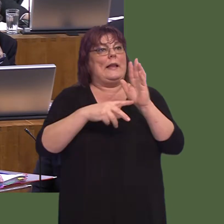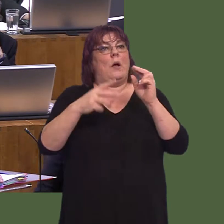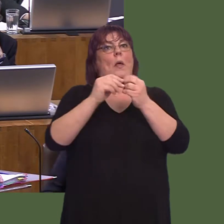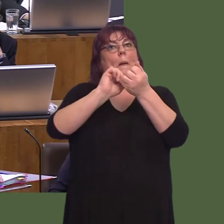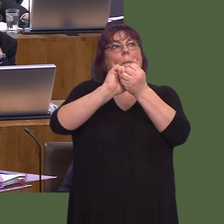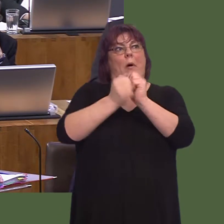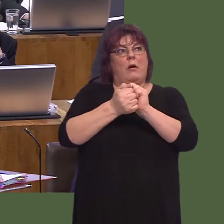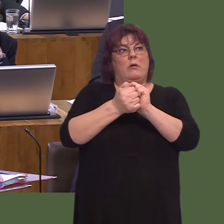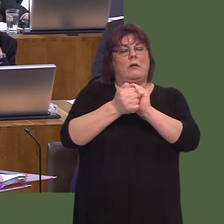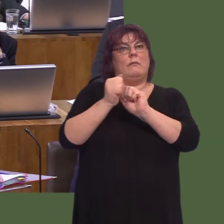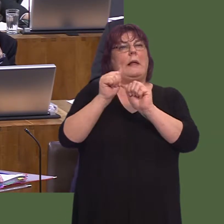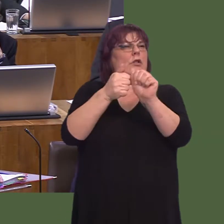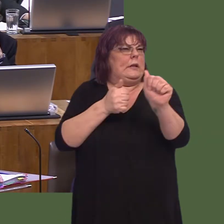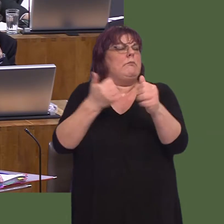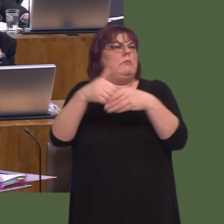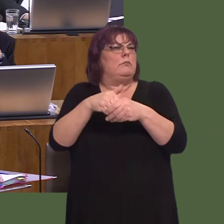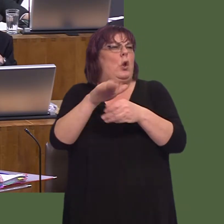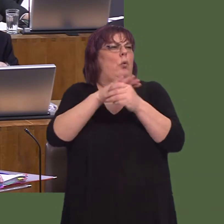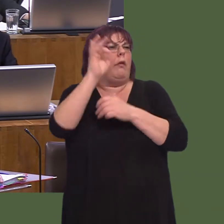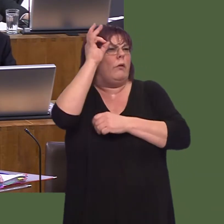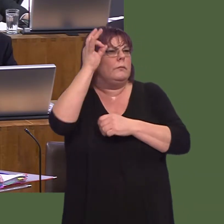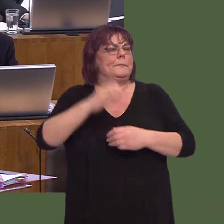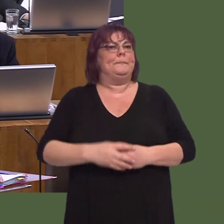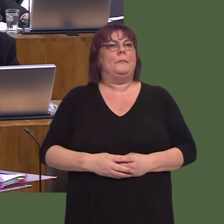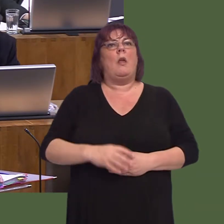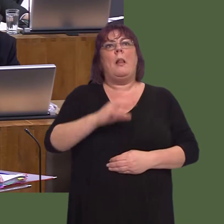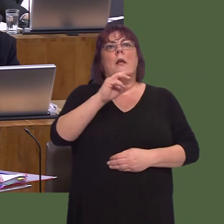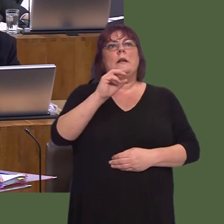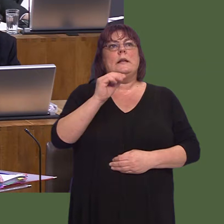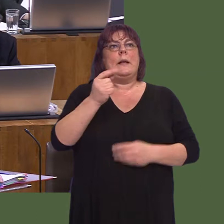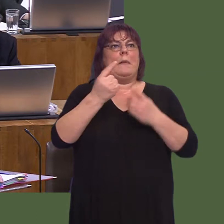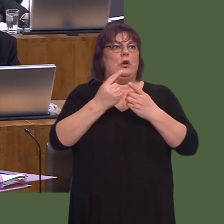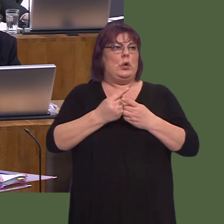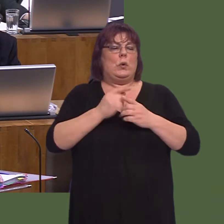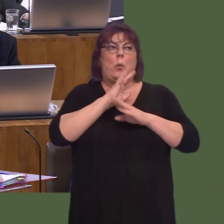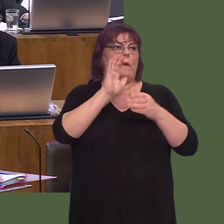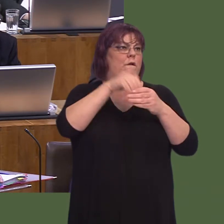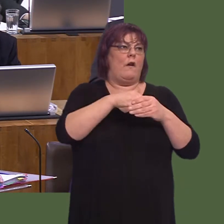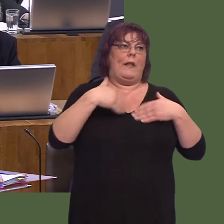That includes local authorities. There will be some issues that will be outside the scope of the local health boardófor example,